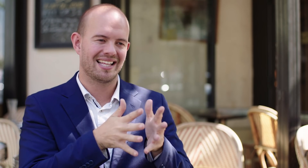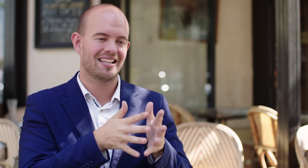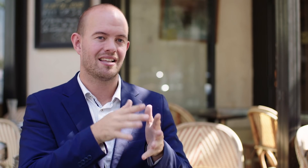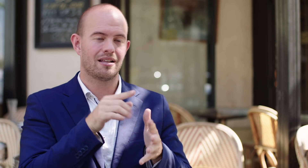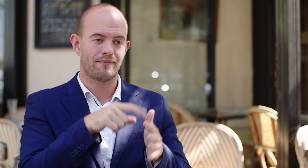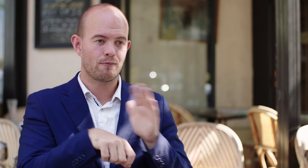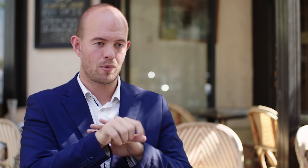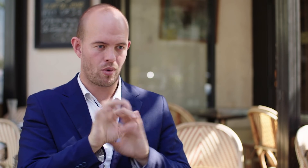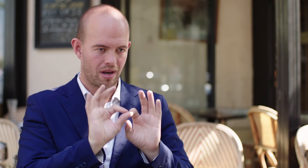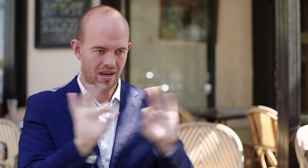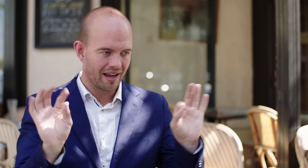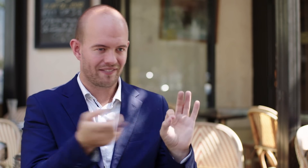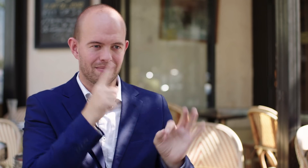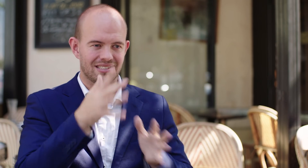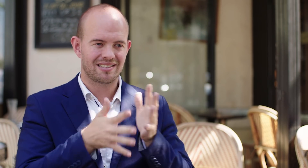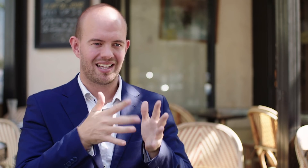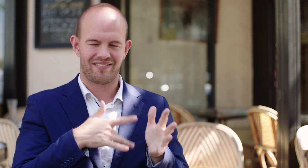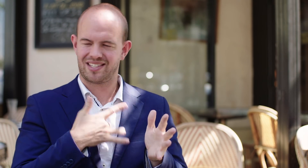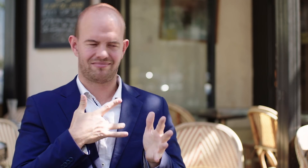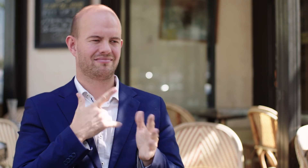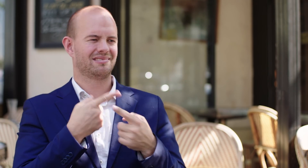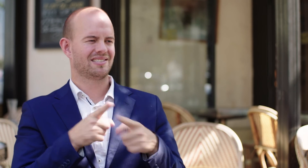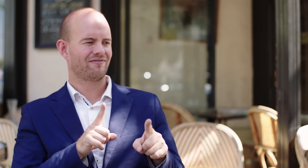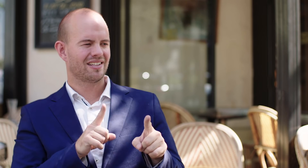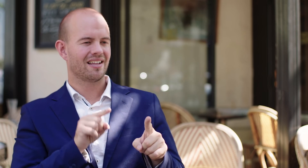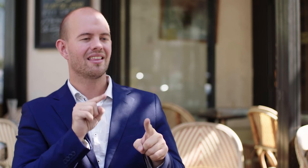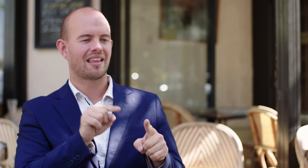I'd gone to Deaf events. All of my family could sign.